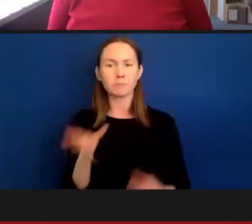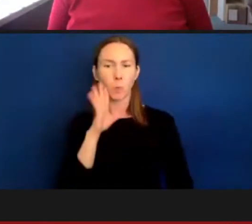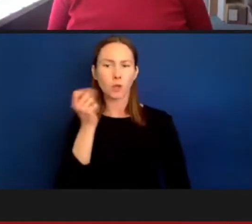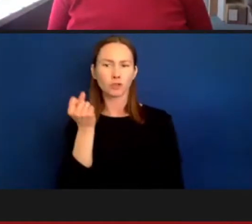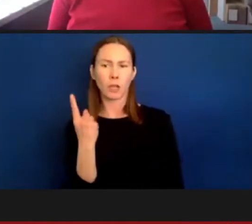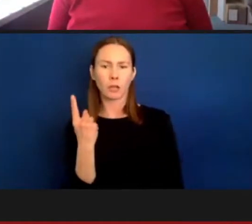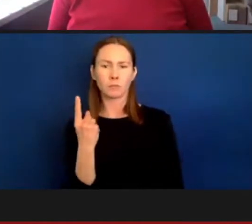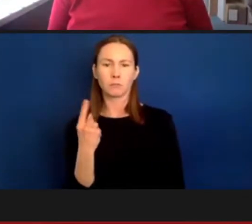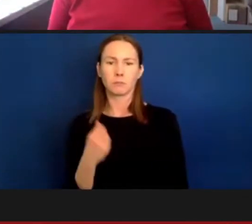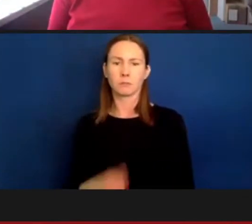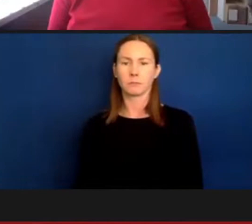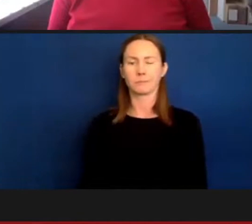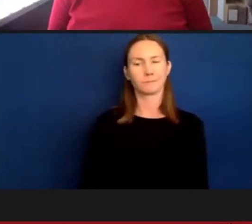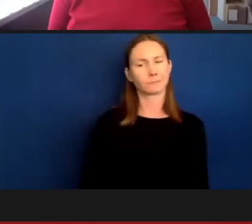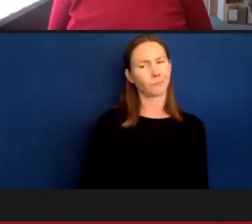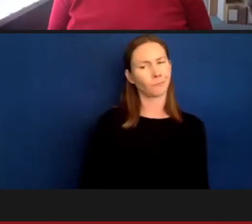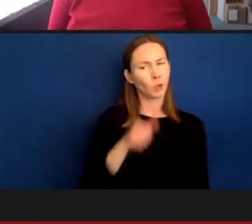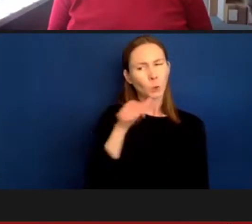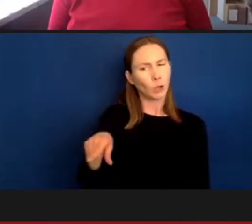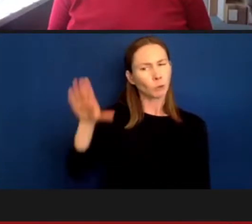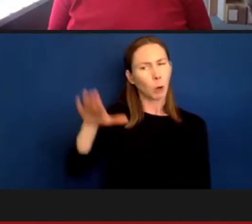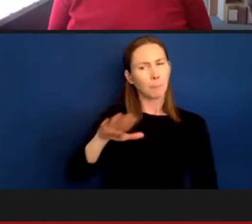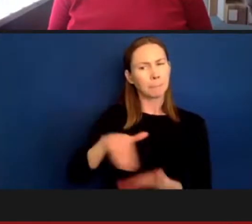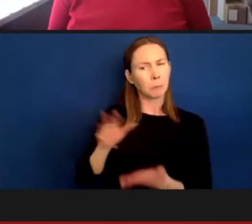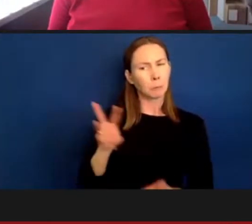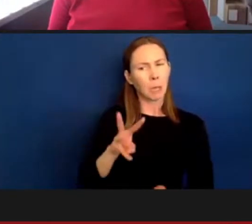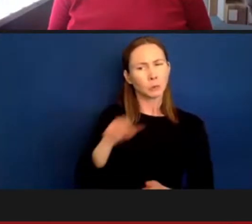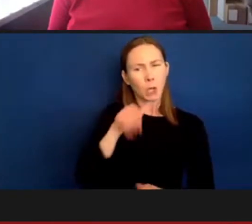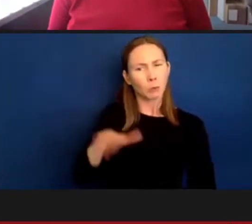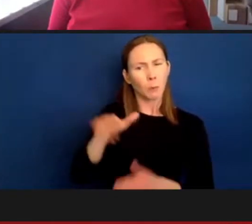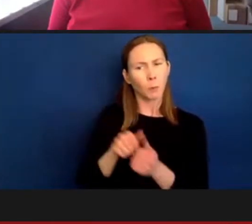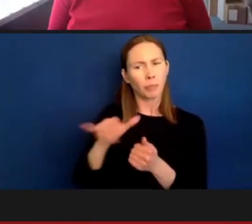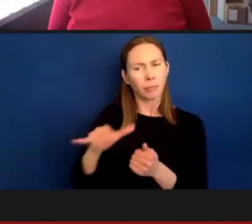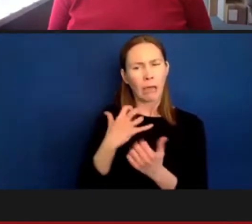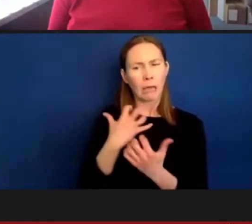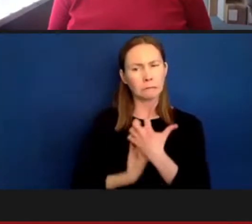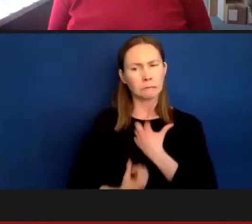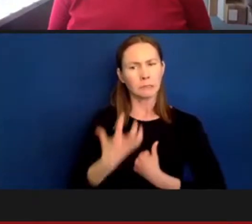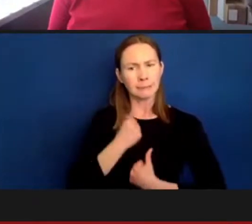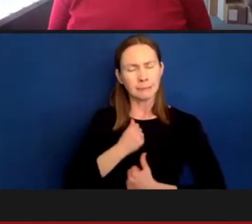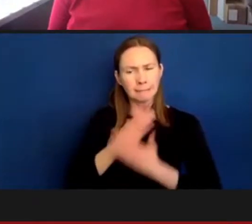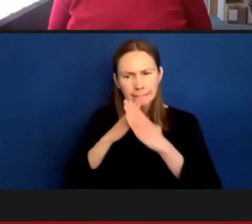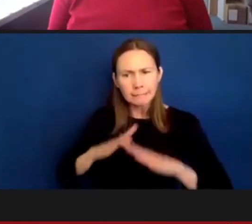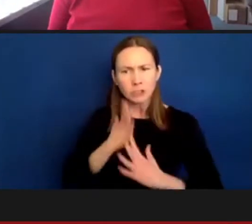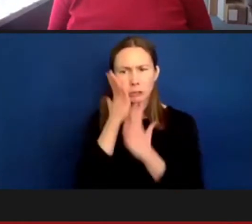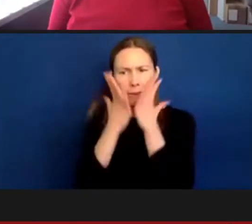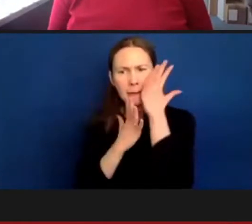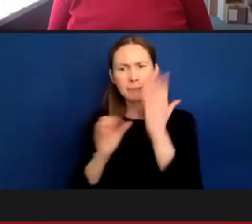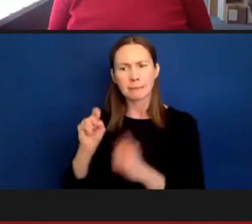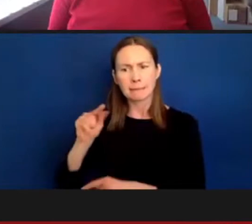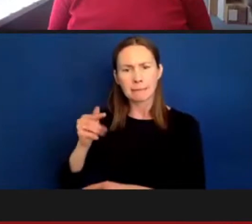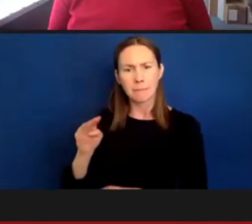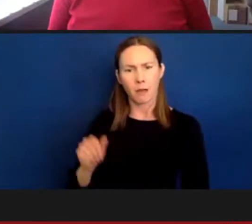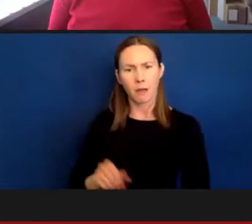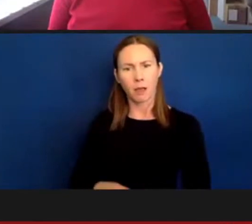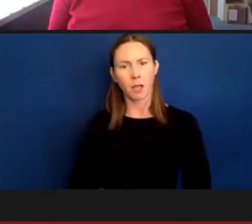And I said oh, you didn't grow up in the midwest, and you didn't grow up with all that shame, and silence, and stigma. But Kelly, my dear wife, was right.